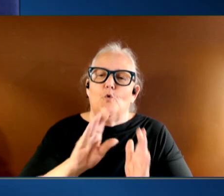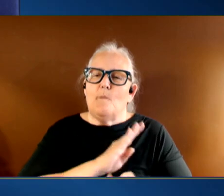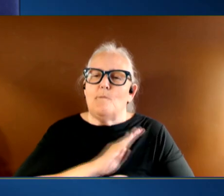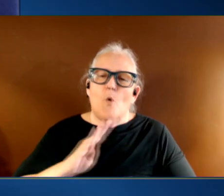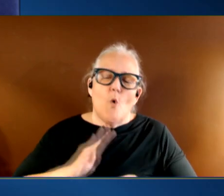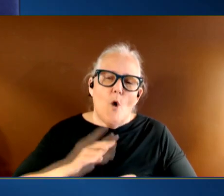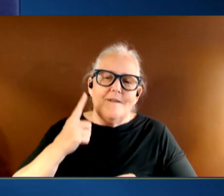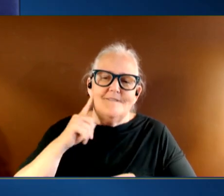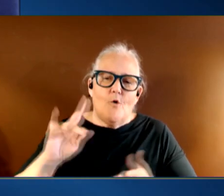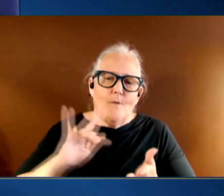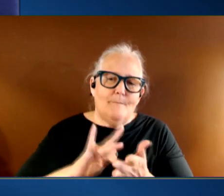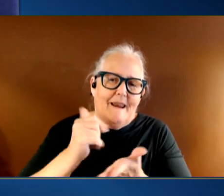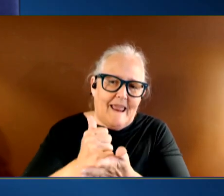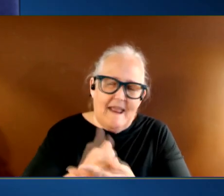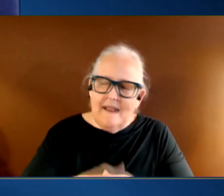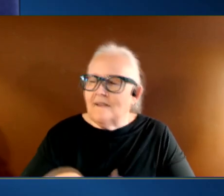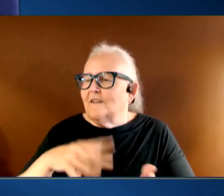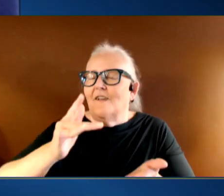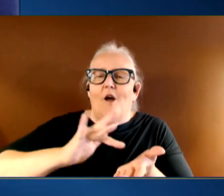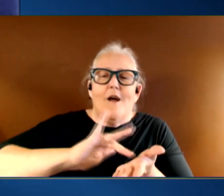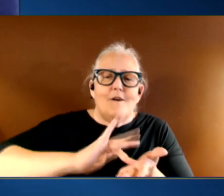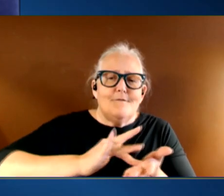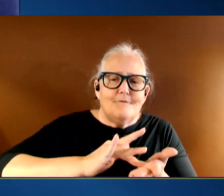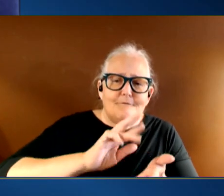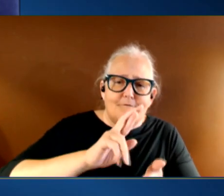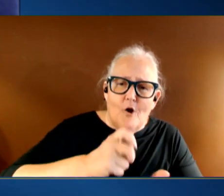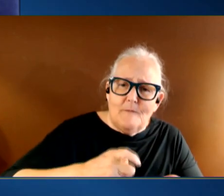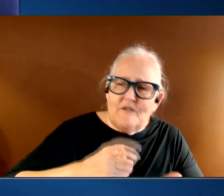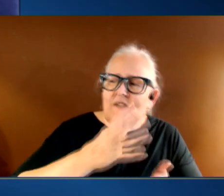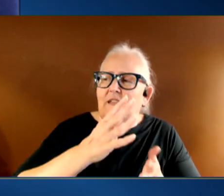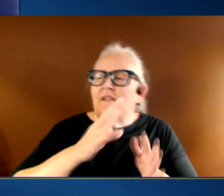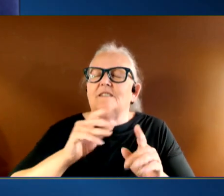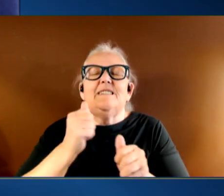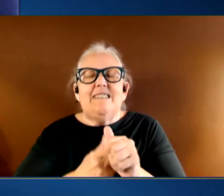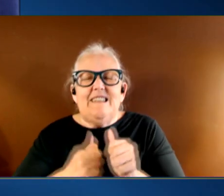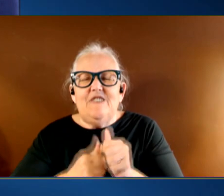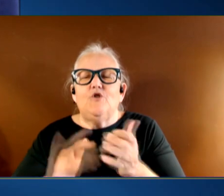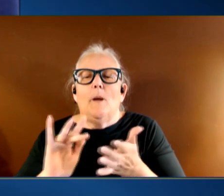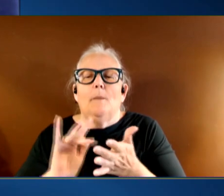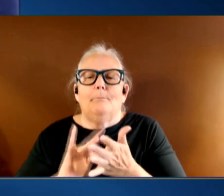the pharmacy and therapeutic review board meetings. So, each Medicaid has a review board,